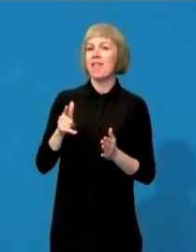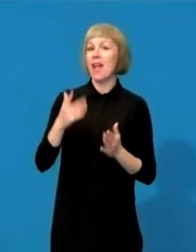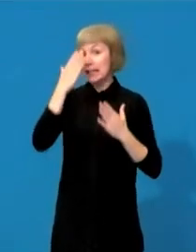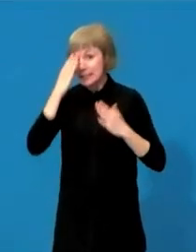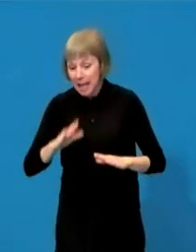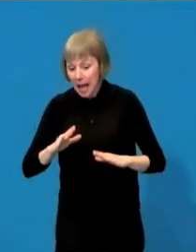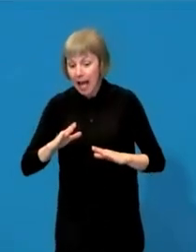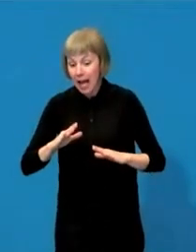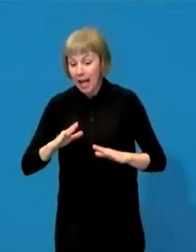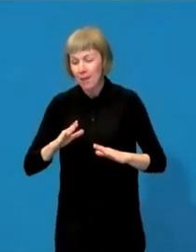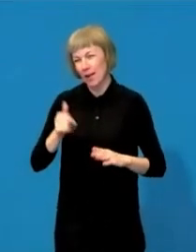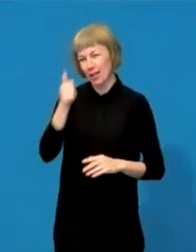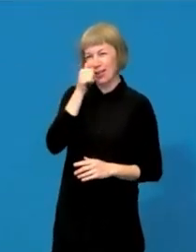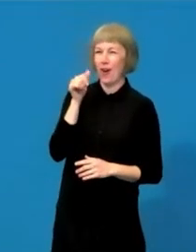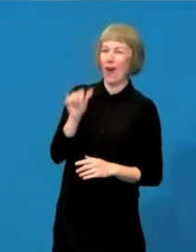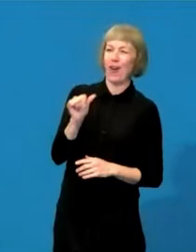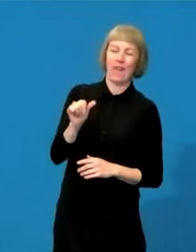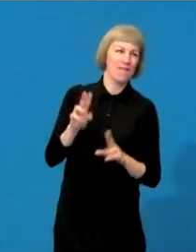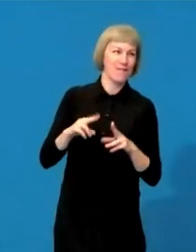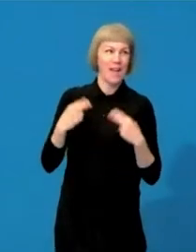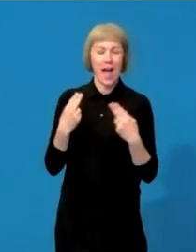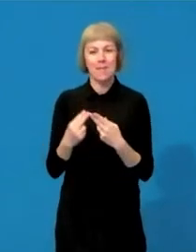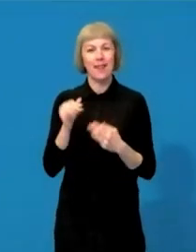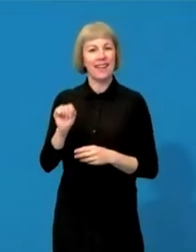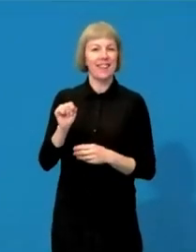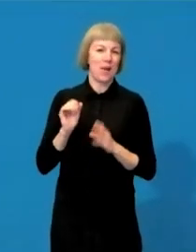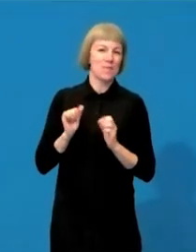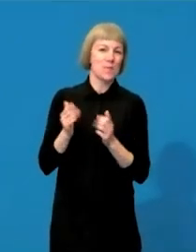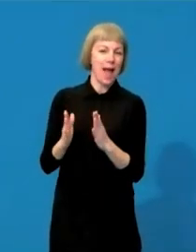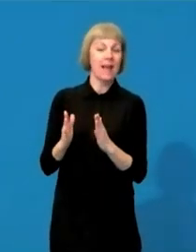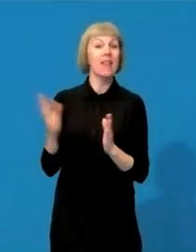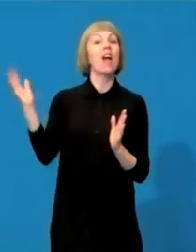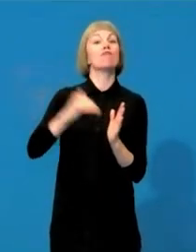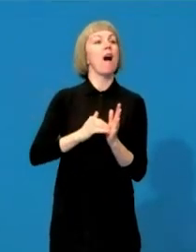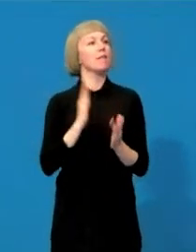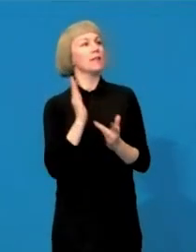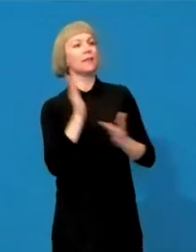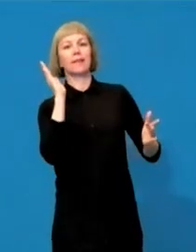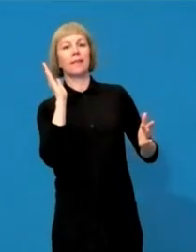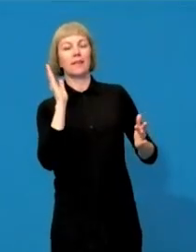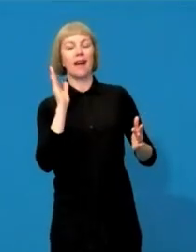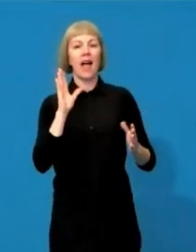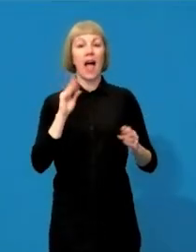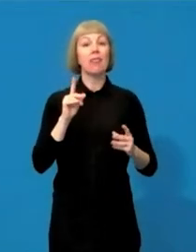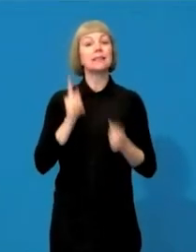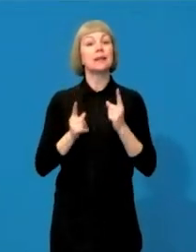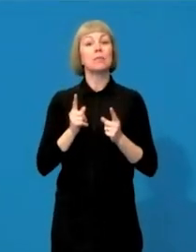You know what it's like with family. So, yeah, they come in there occasionally, and then sometimes they overstay their stay,